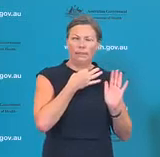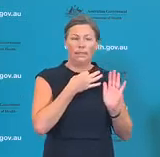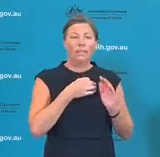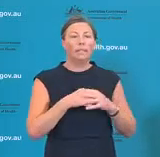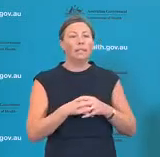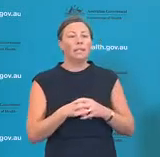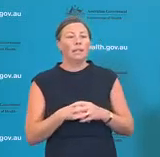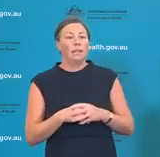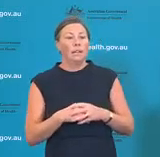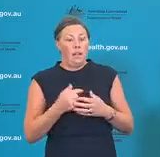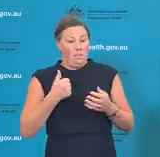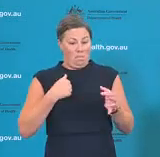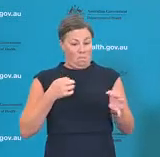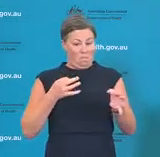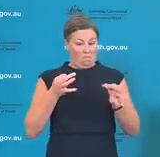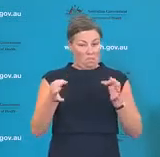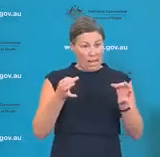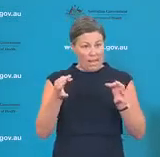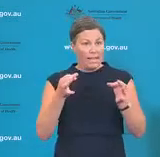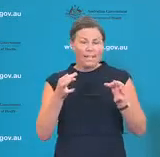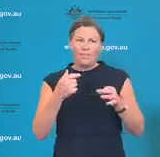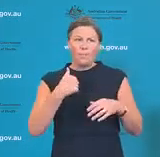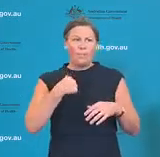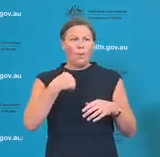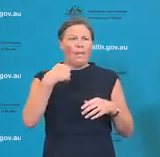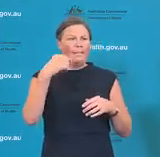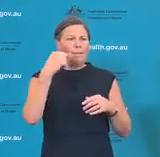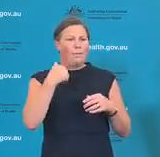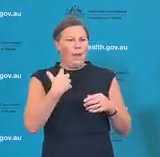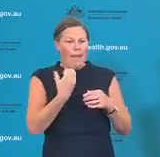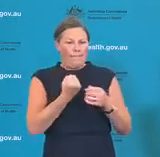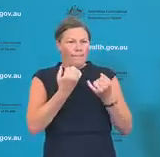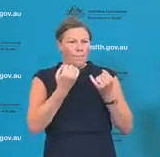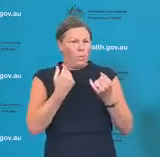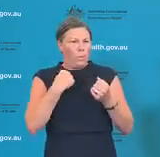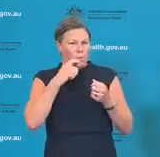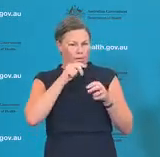our tactics will be that we've got very close monitoring and if any outbreaks